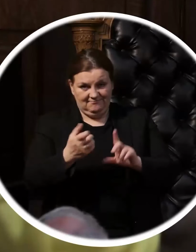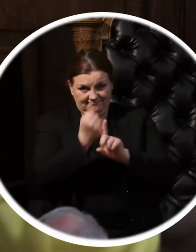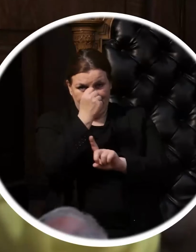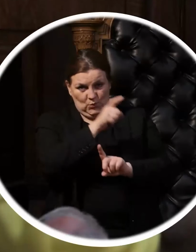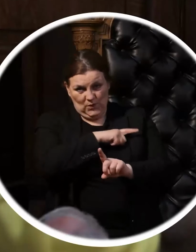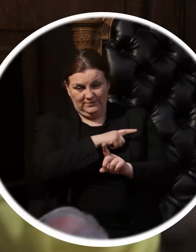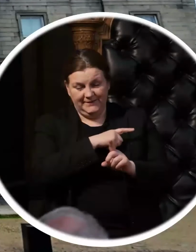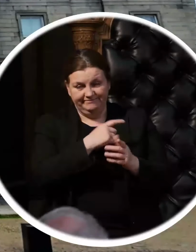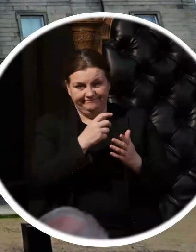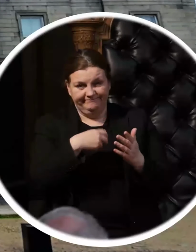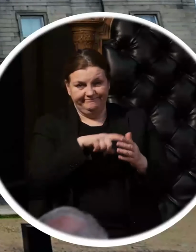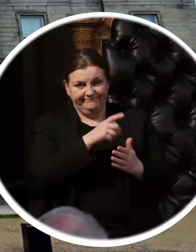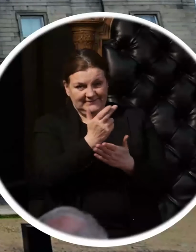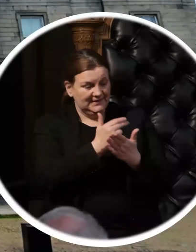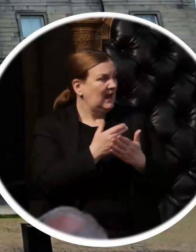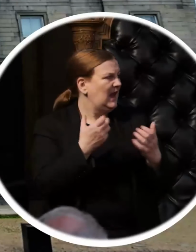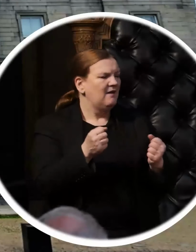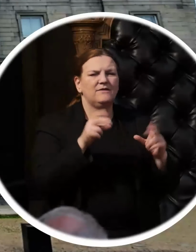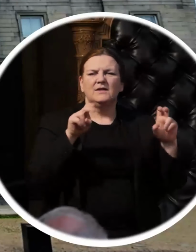We can see that it does have neoclassicism as its base.